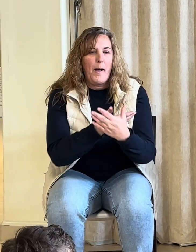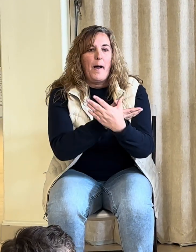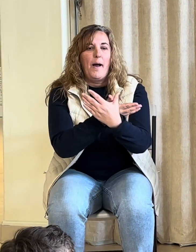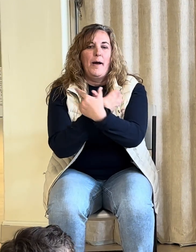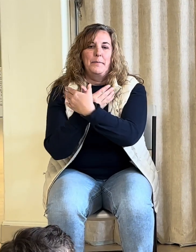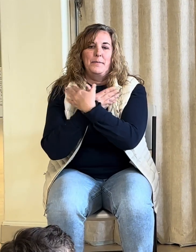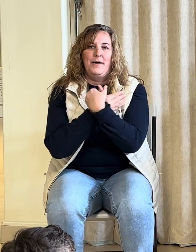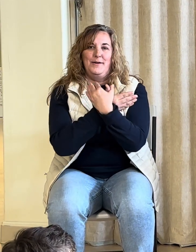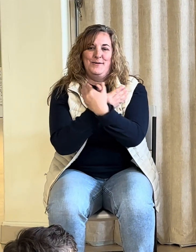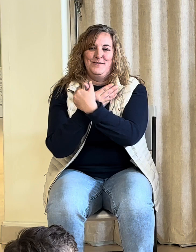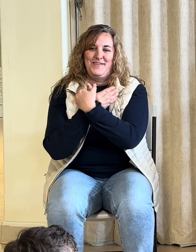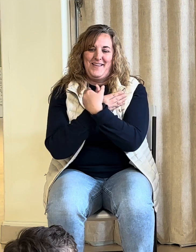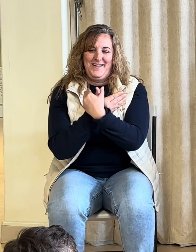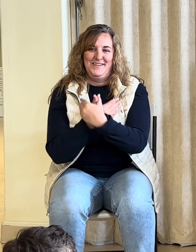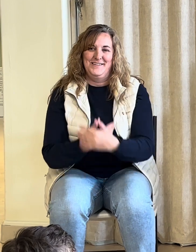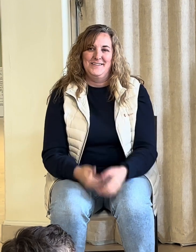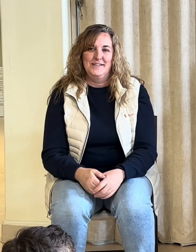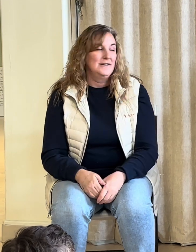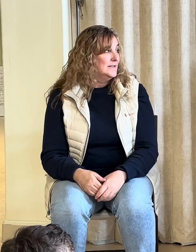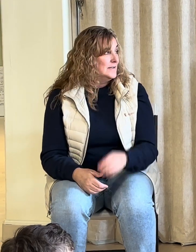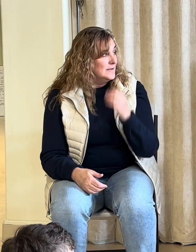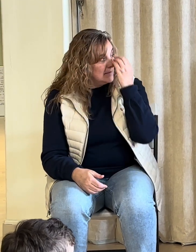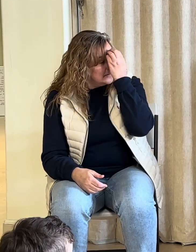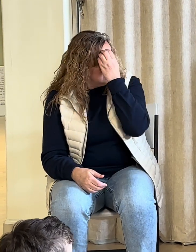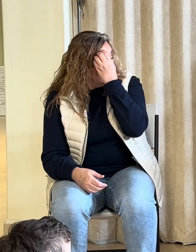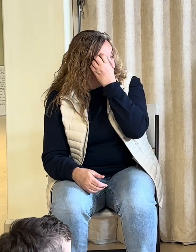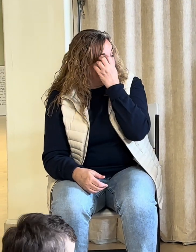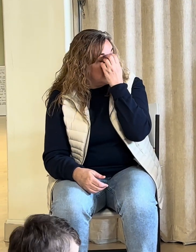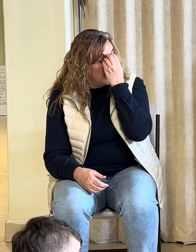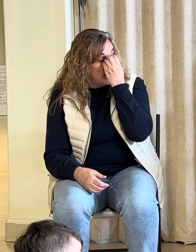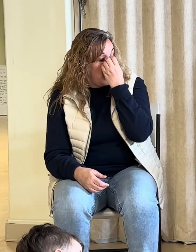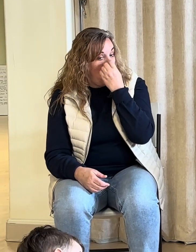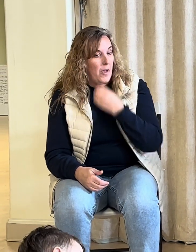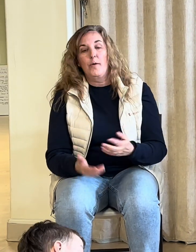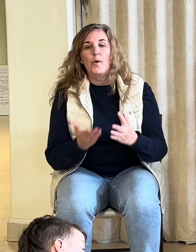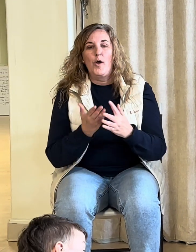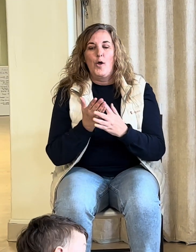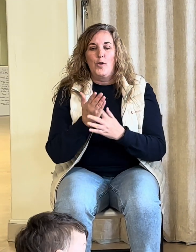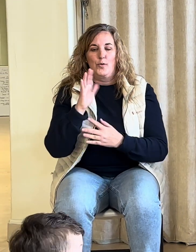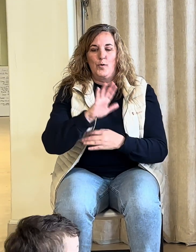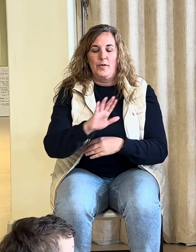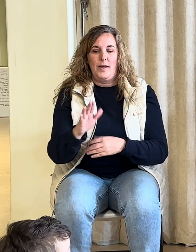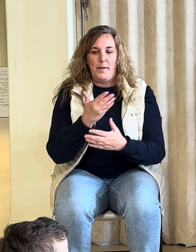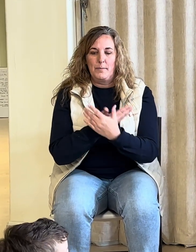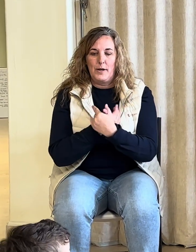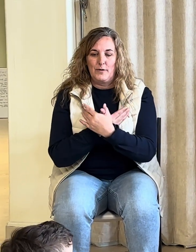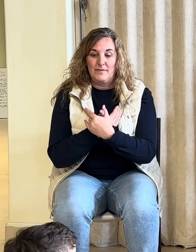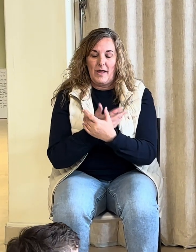butterfly. And so as we go through the book, I want you guys to keep your eyes open for...